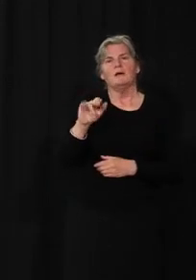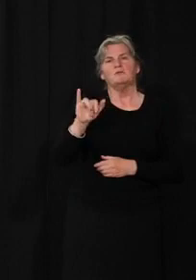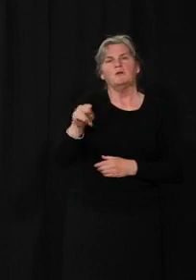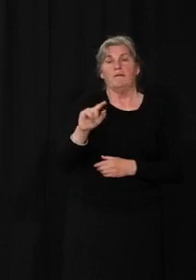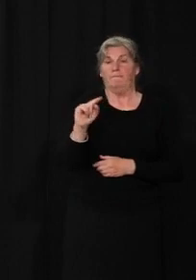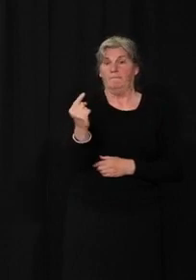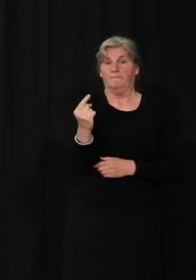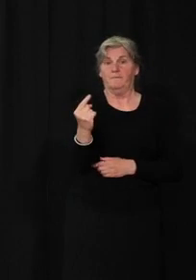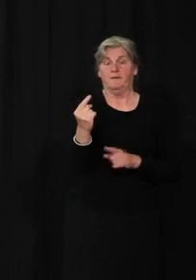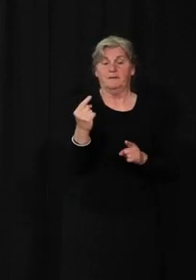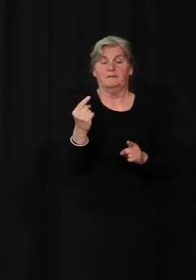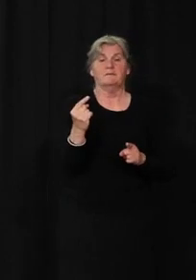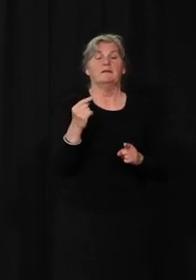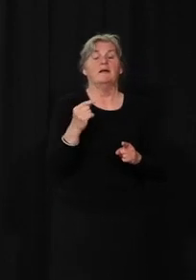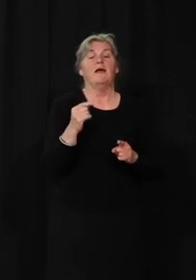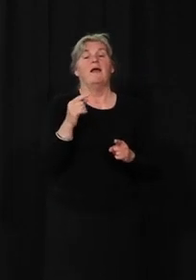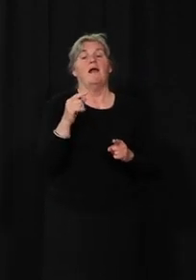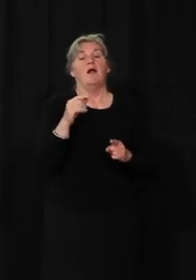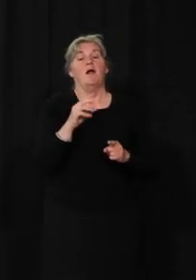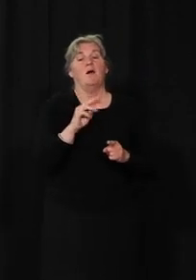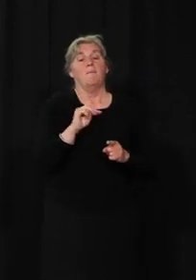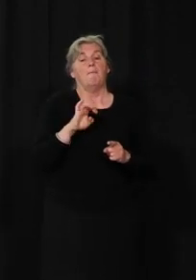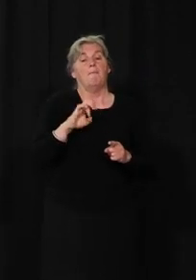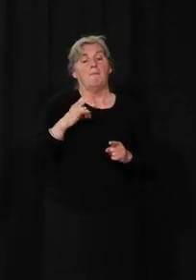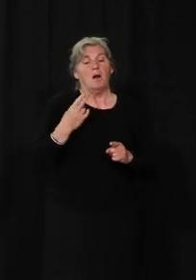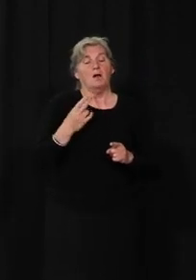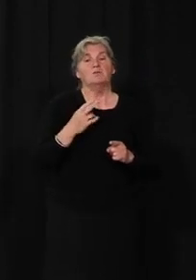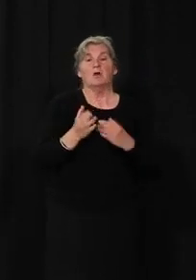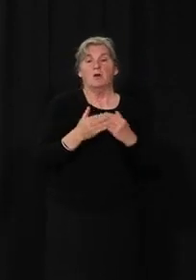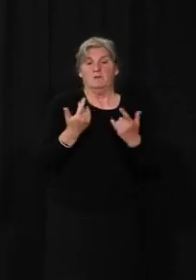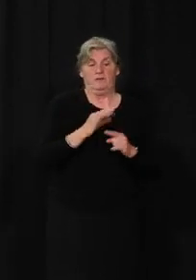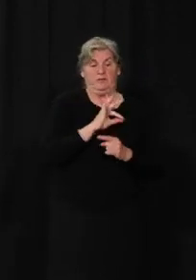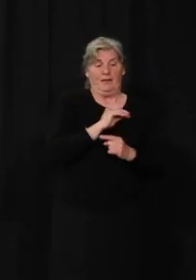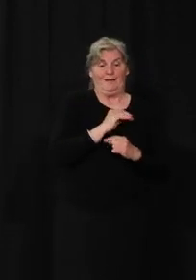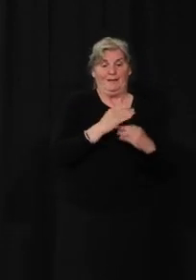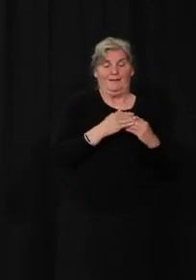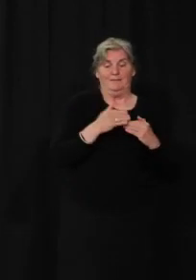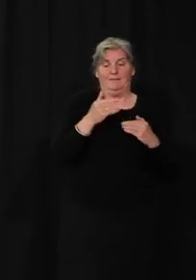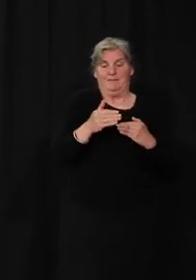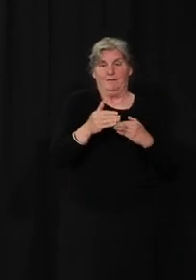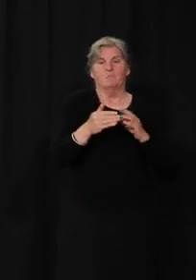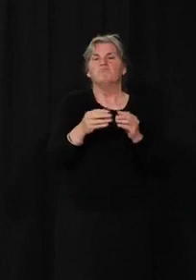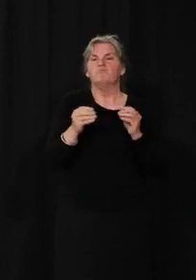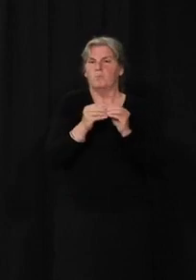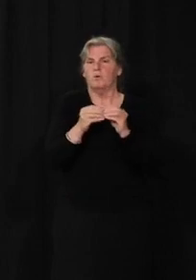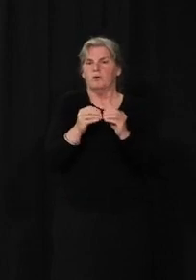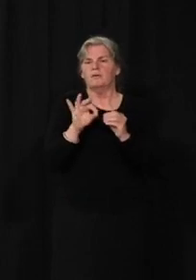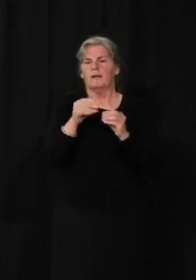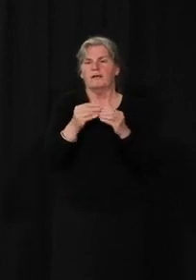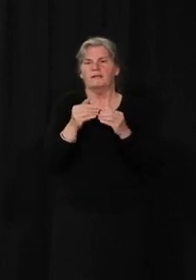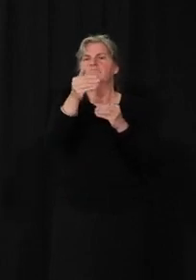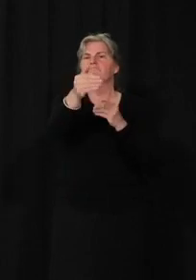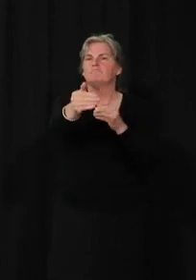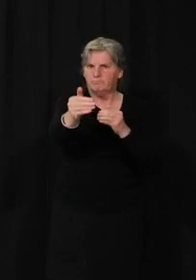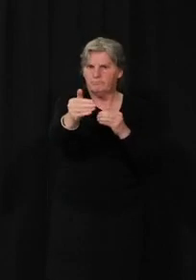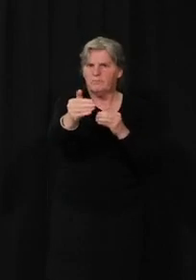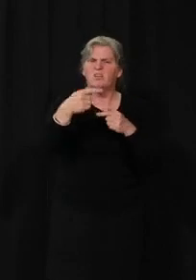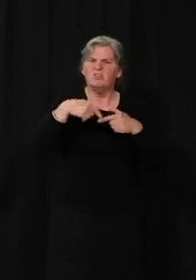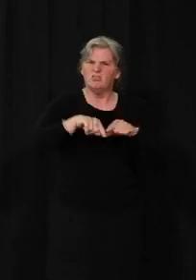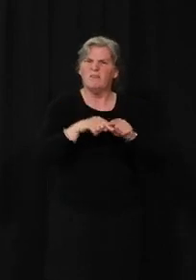measures act of 90 days is going to terminate, then we have to me forward with another 90 days.